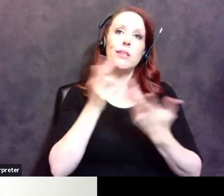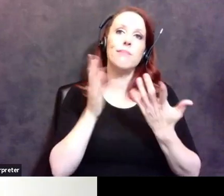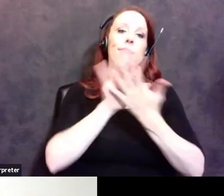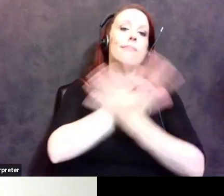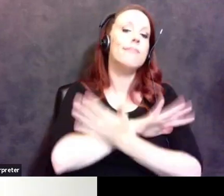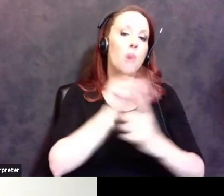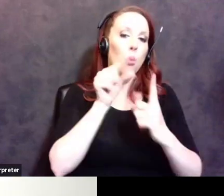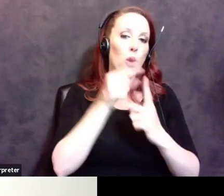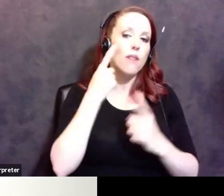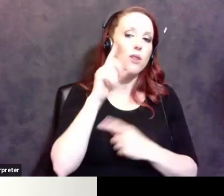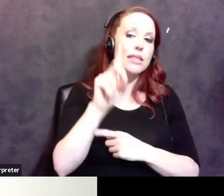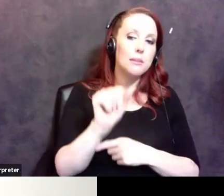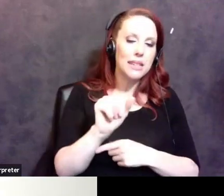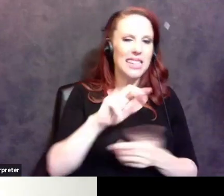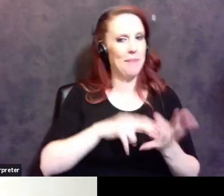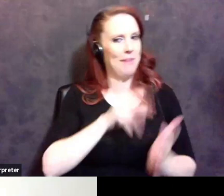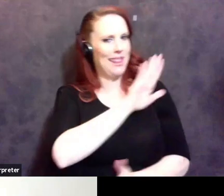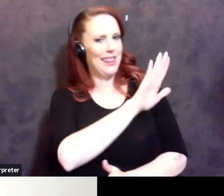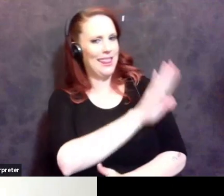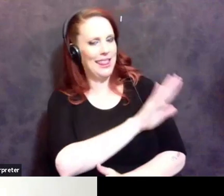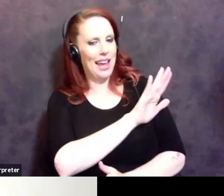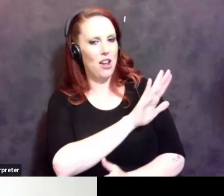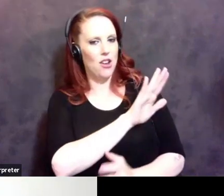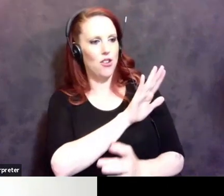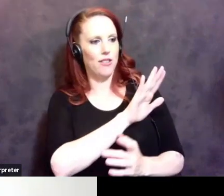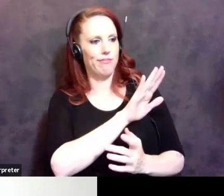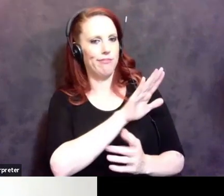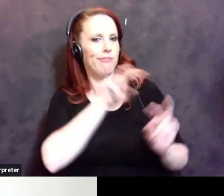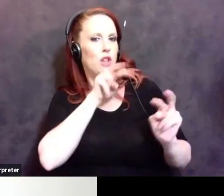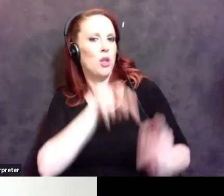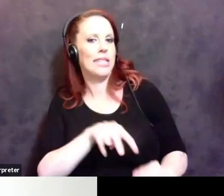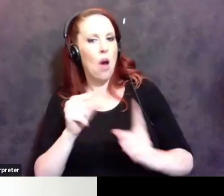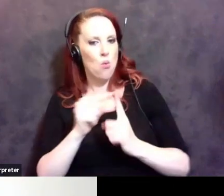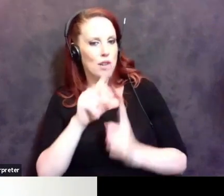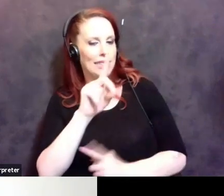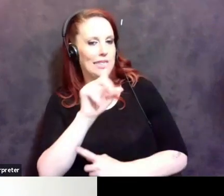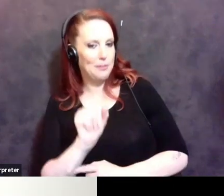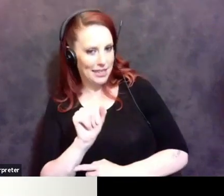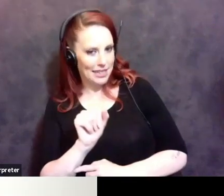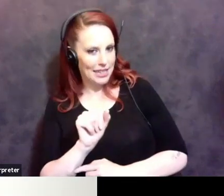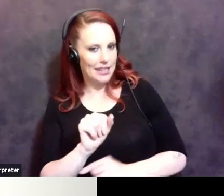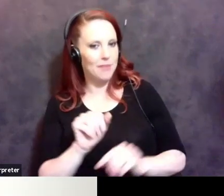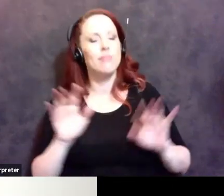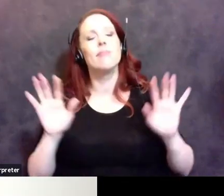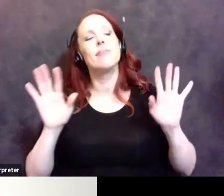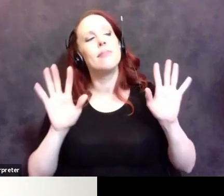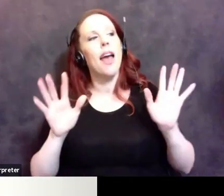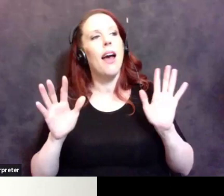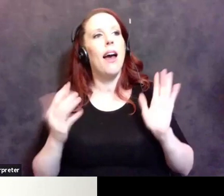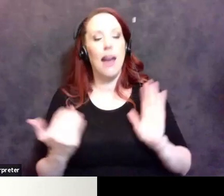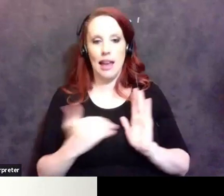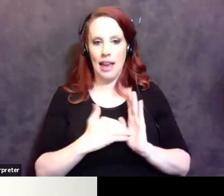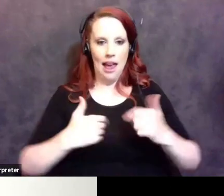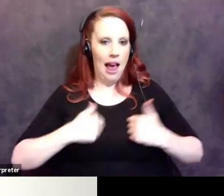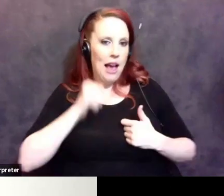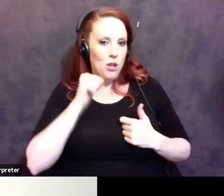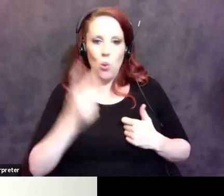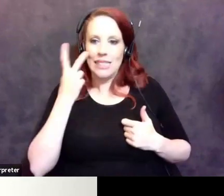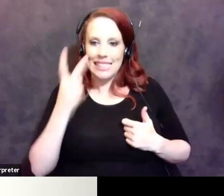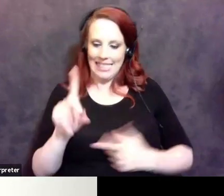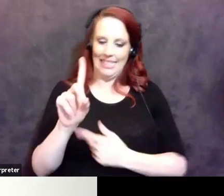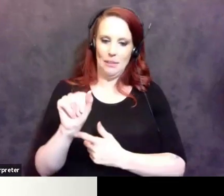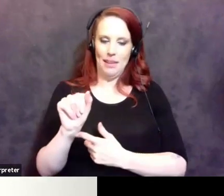stigmatizing the word disability. I do not see disability as a bad word. I look at all